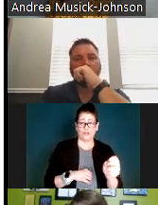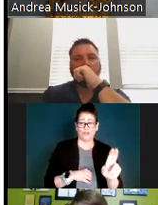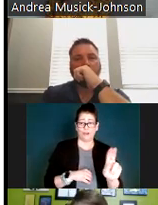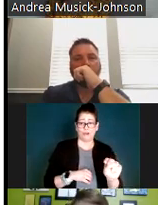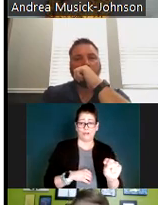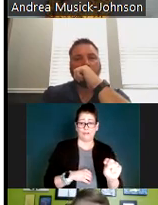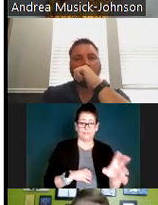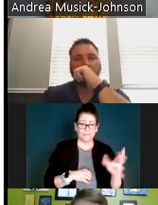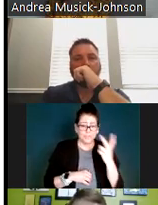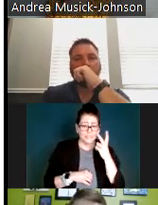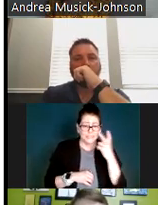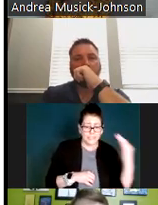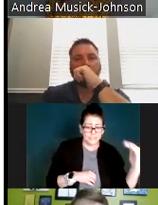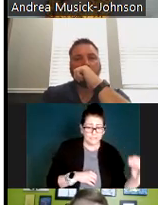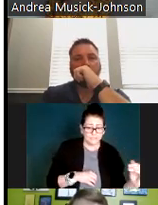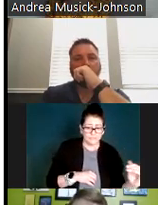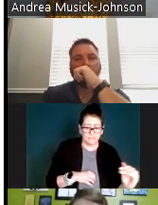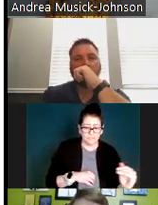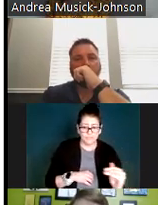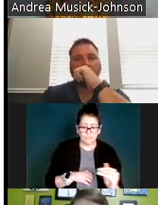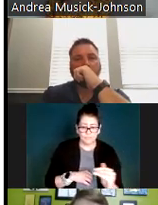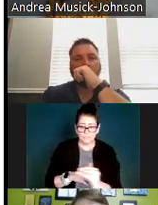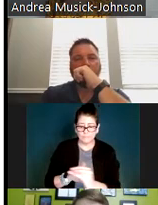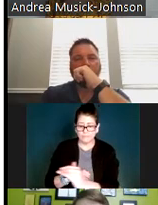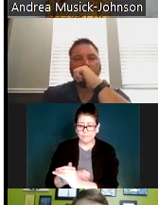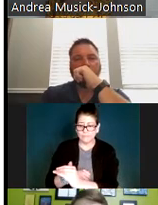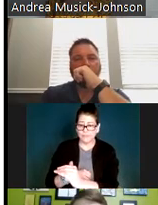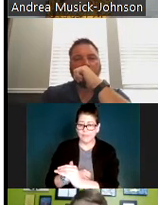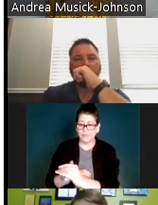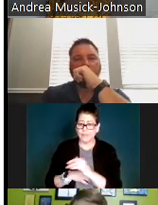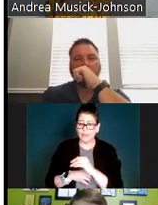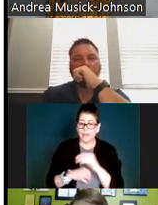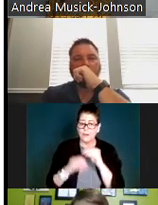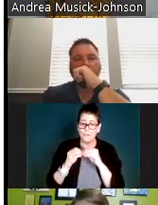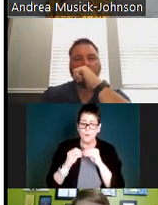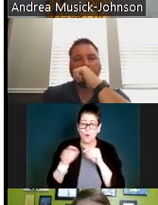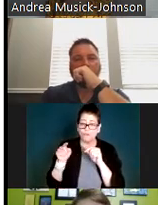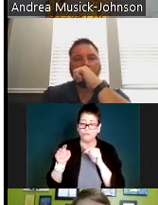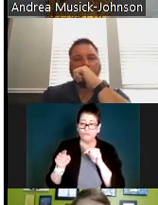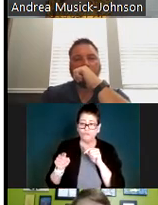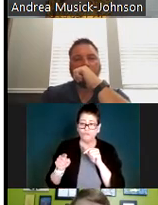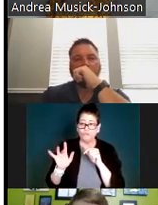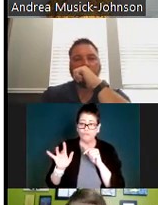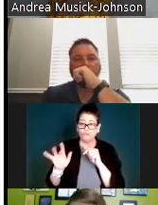at the bottom of your screen with 3 little dots and then, select turning on the captions and you